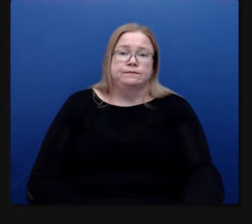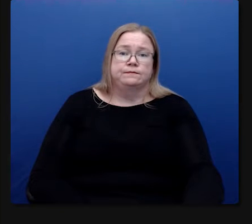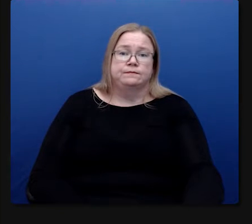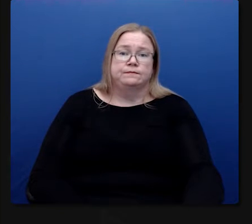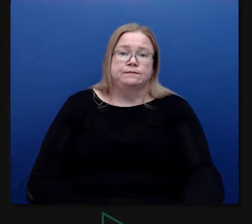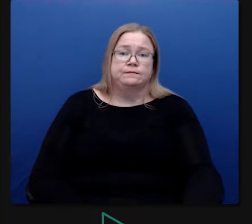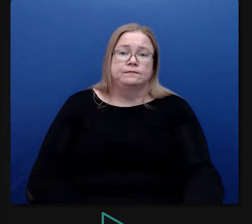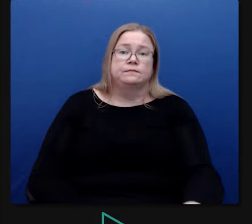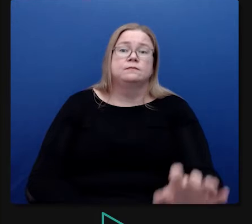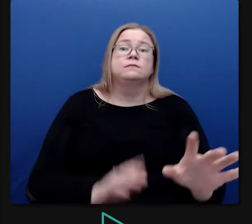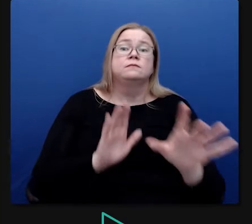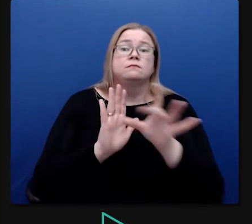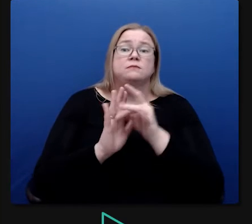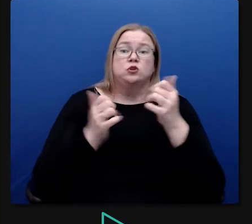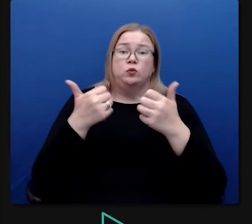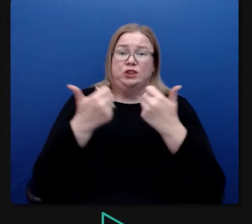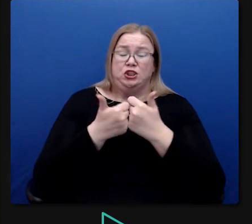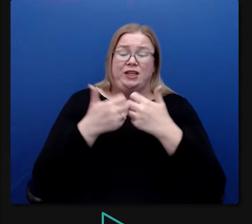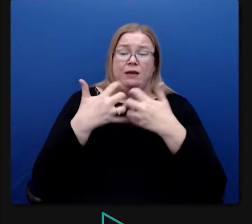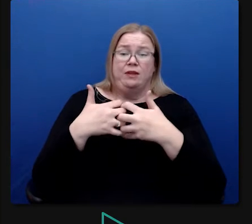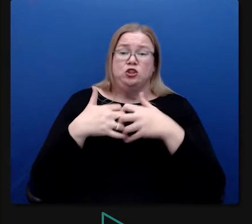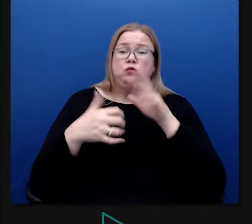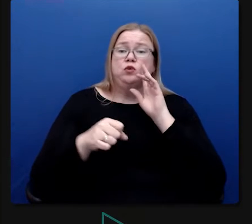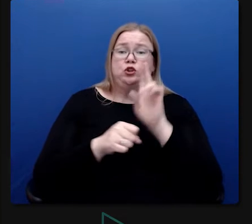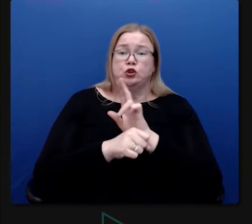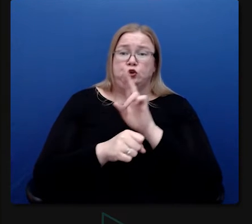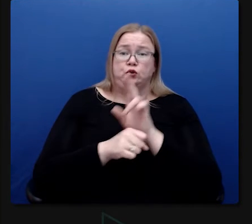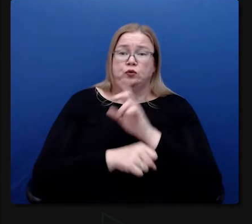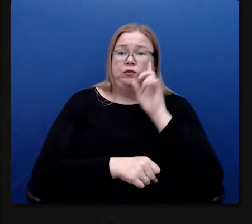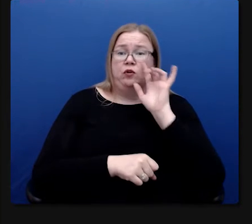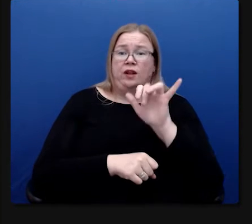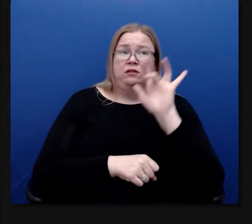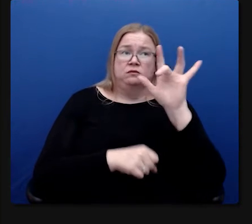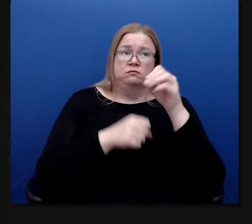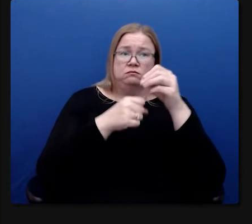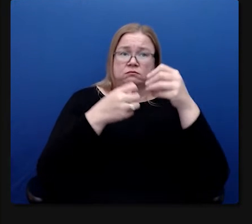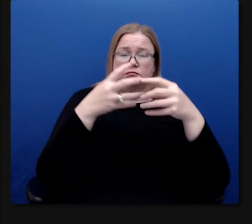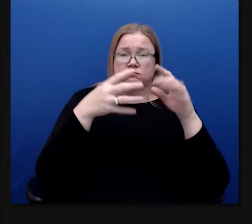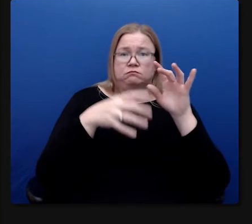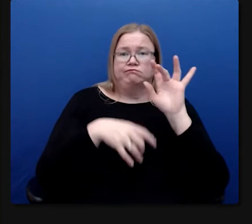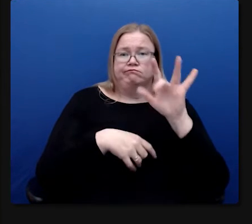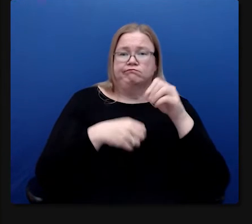Here I'm going to select which game engine we're going to use for this virtual machine from the dropdown list called Game Engine.